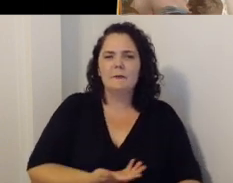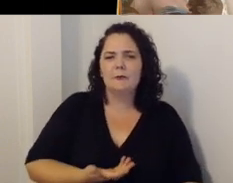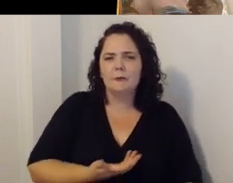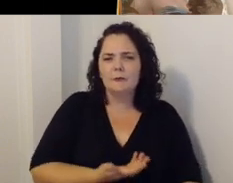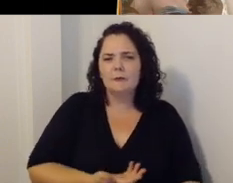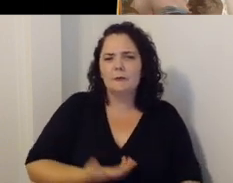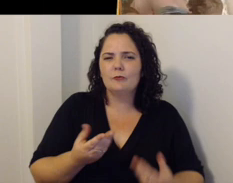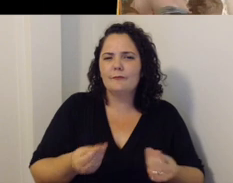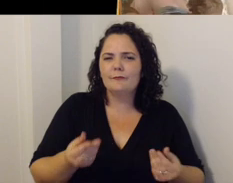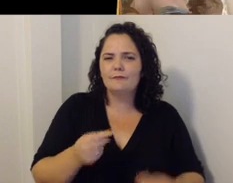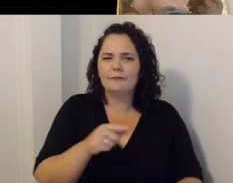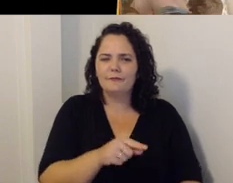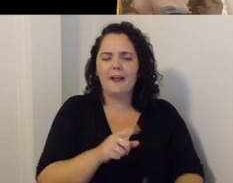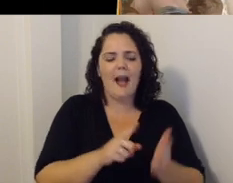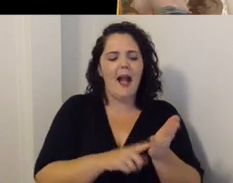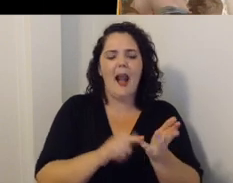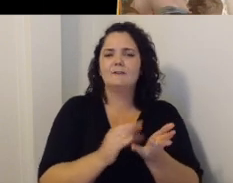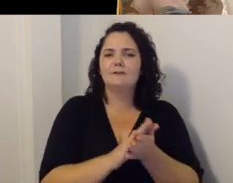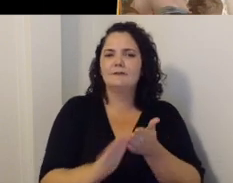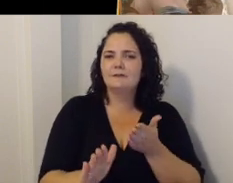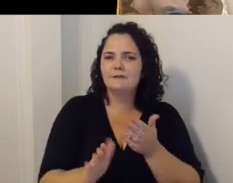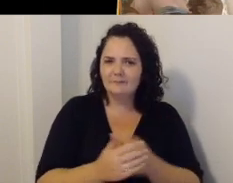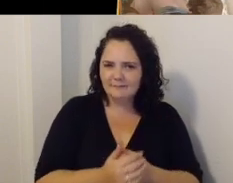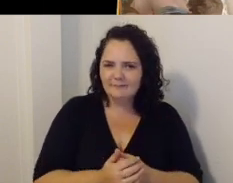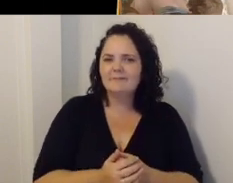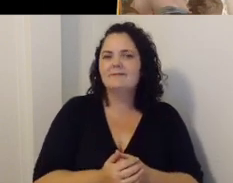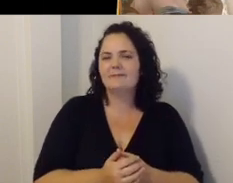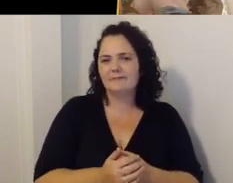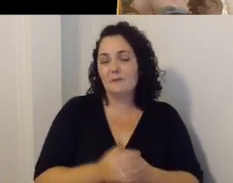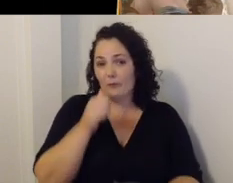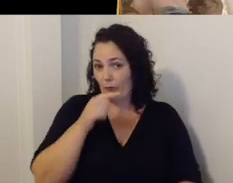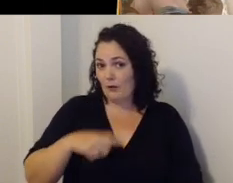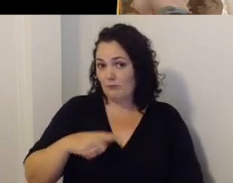of the things that creates that sensitivity in the paintings is there aren't a lot of harsh